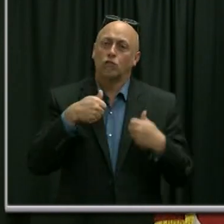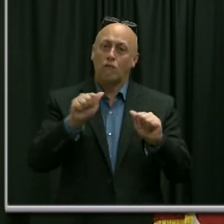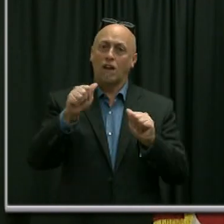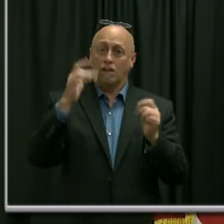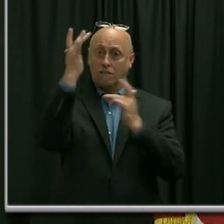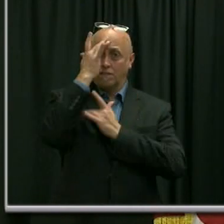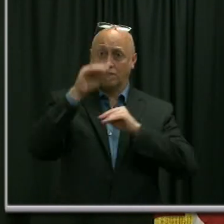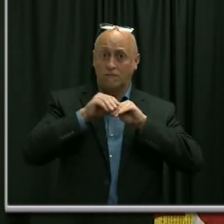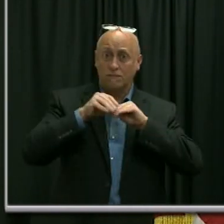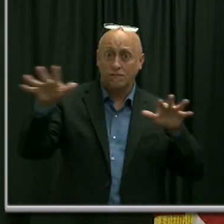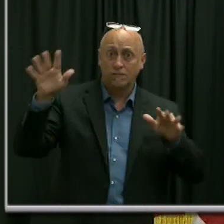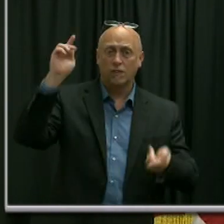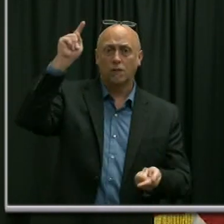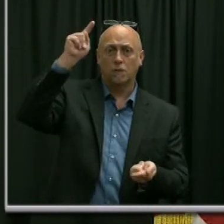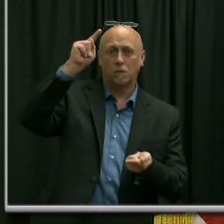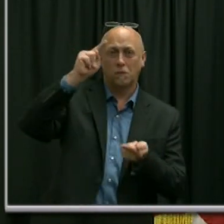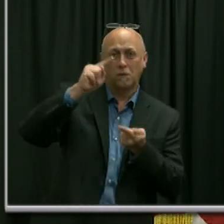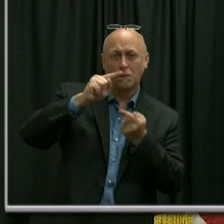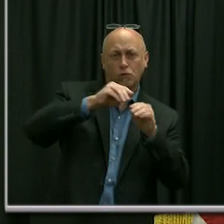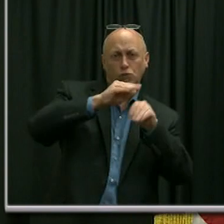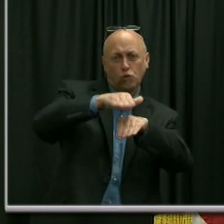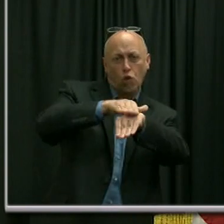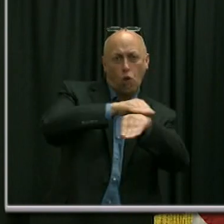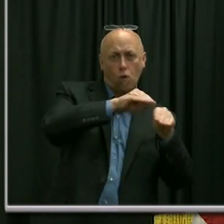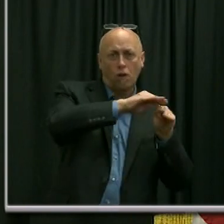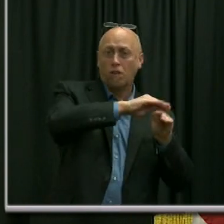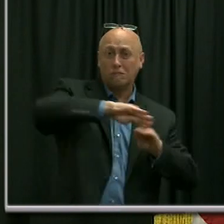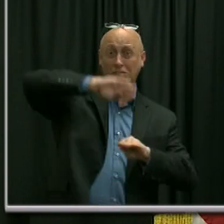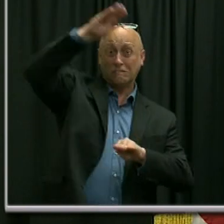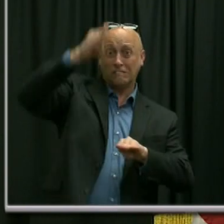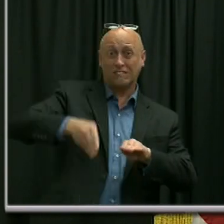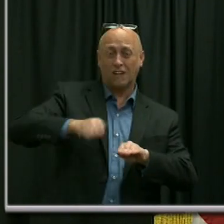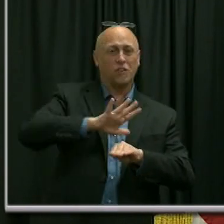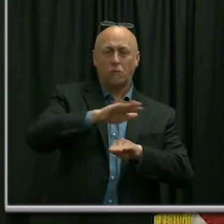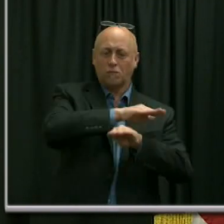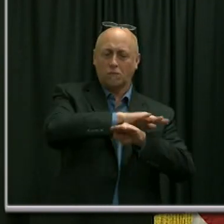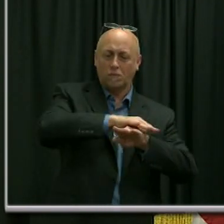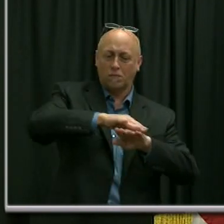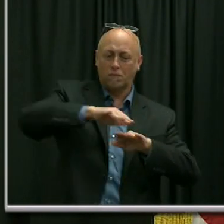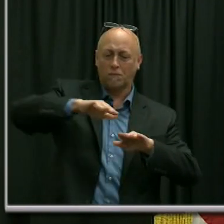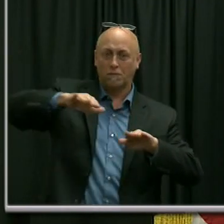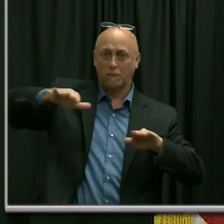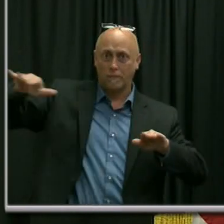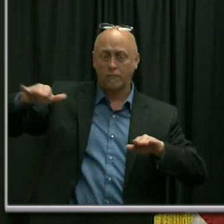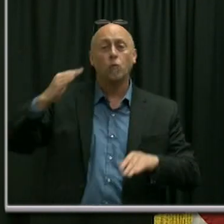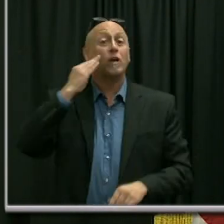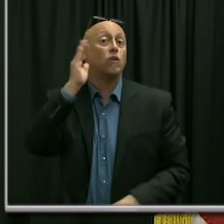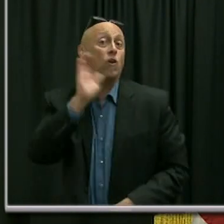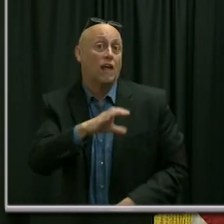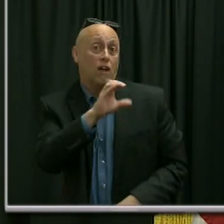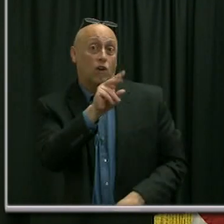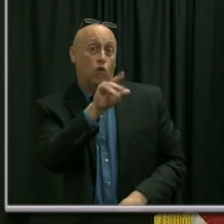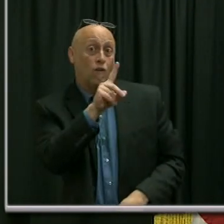EFFORT NOW TO SLOW THE SPREAD OF THIS VIRUS. WE'RE ALL AWARE